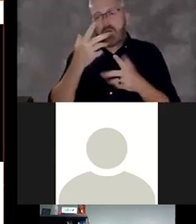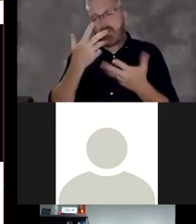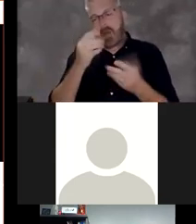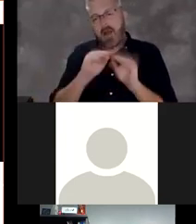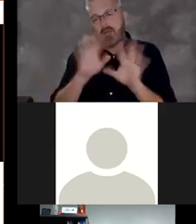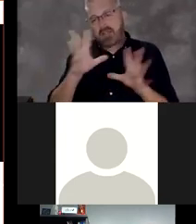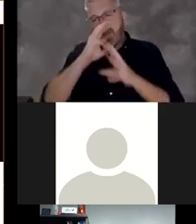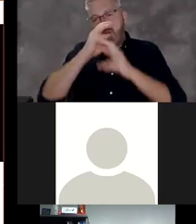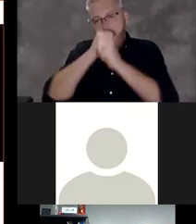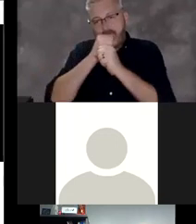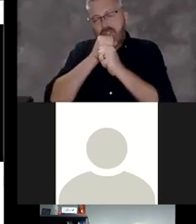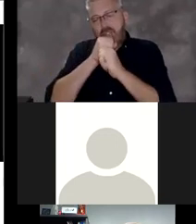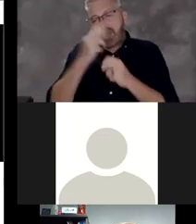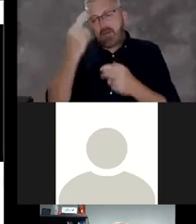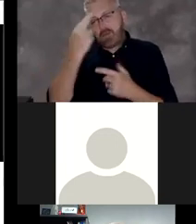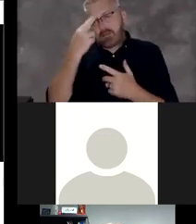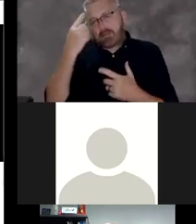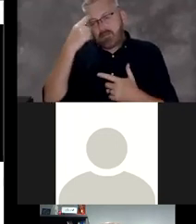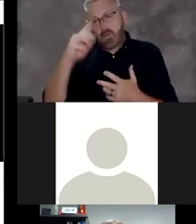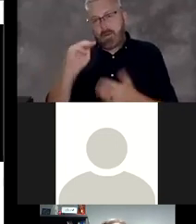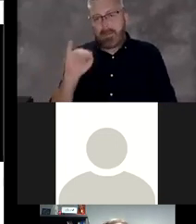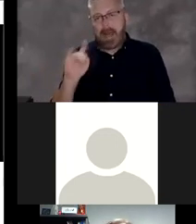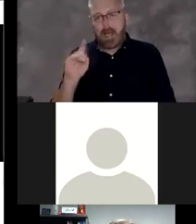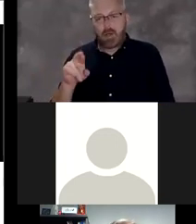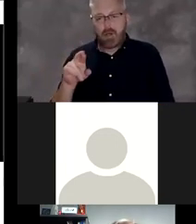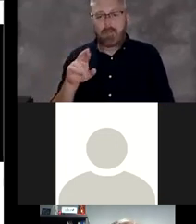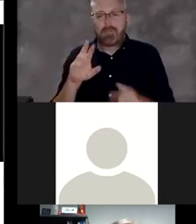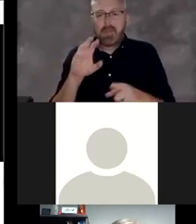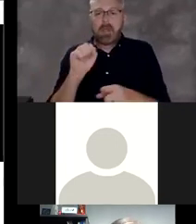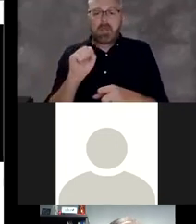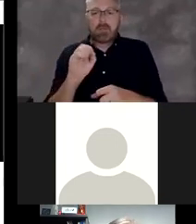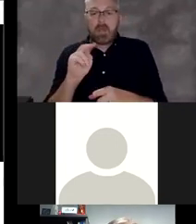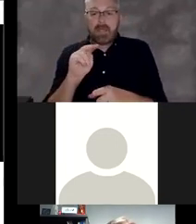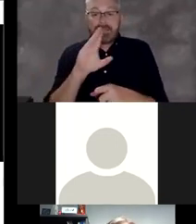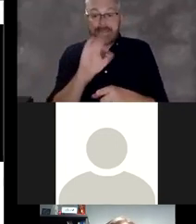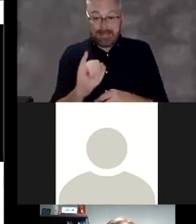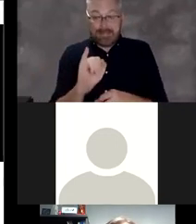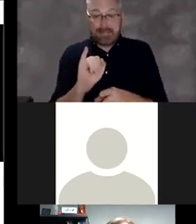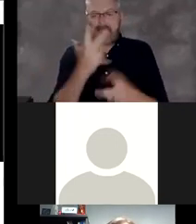THERE. >> Sonci: I WILL ADD WHEN THESE